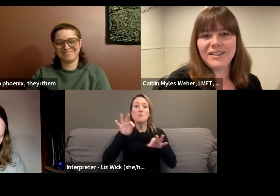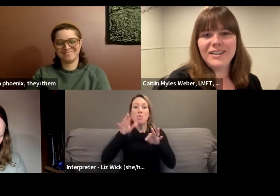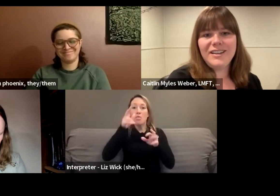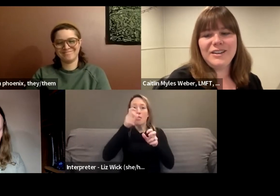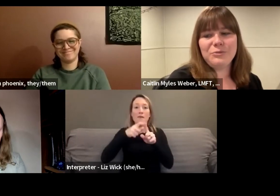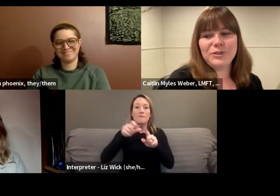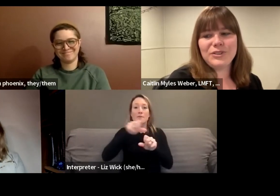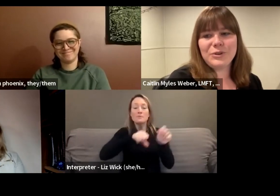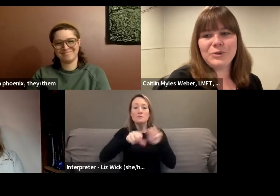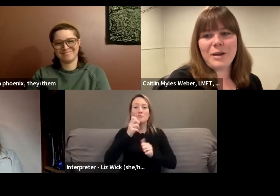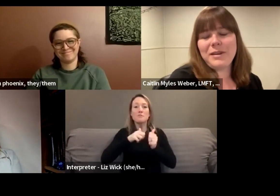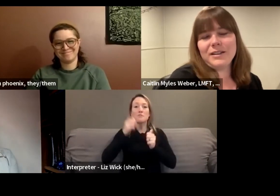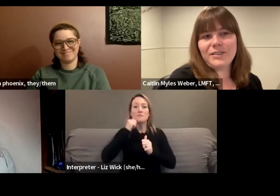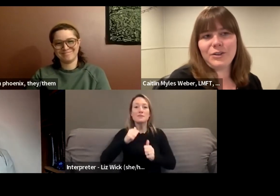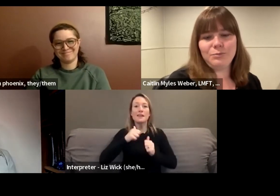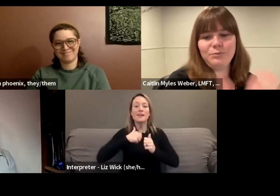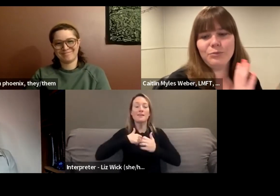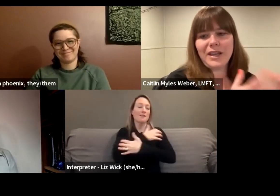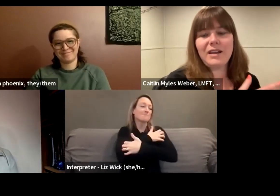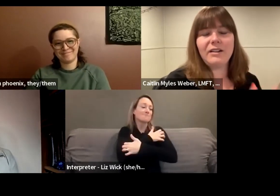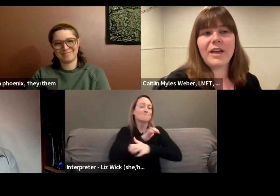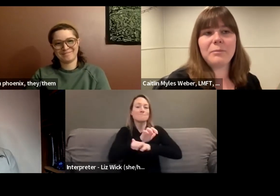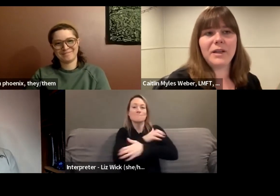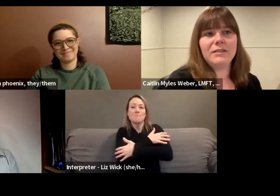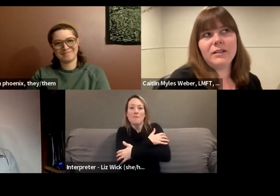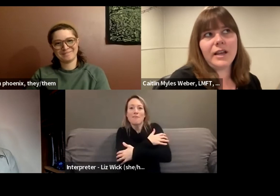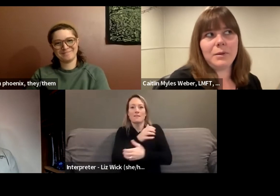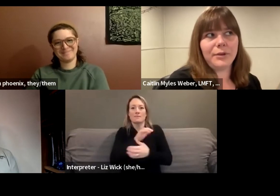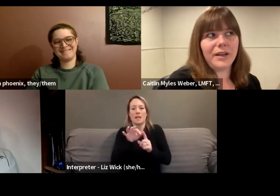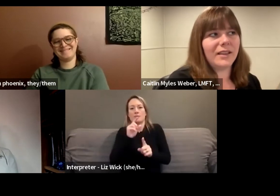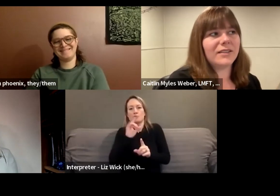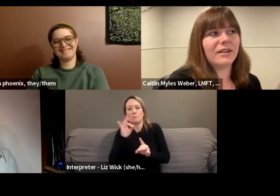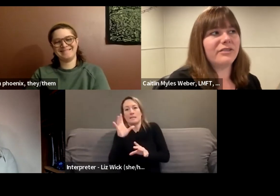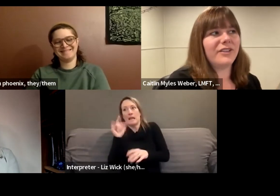and we're so, I mean, unless you really hate all that, but a lot of people like that stuff